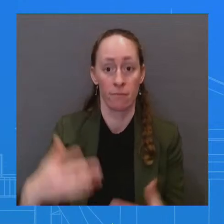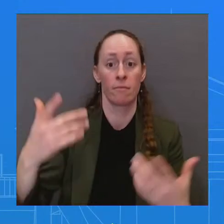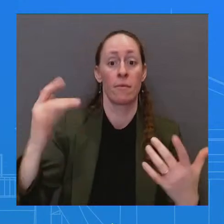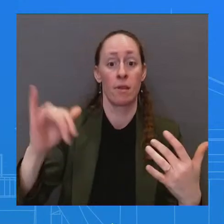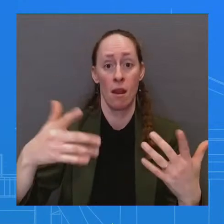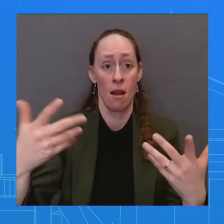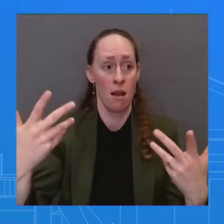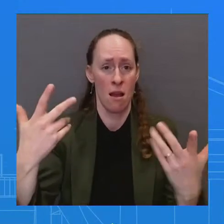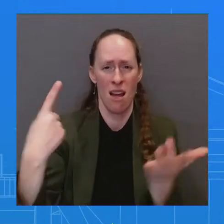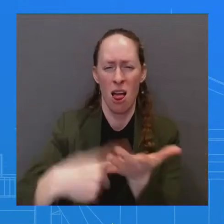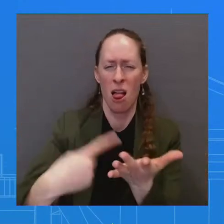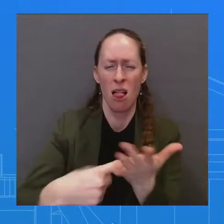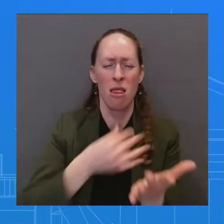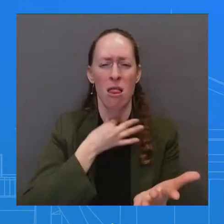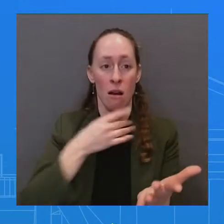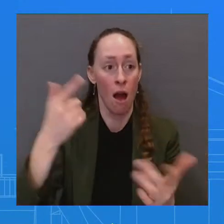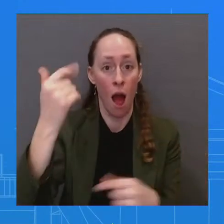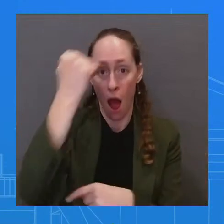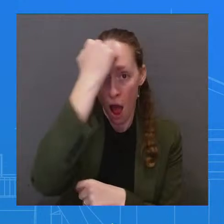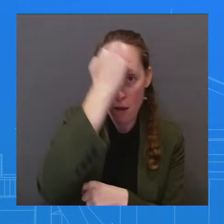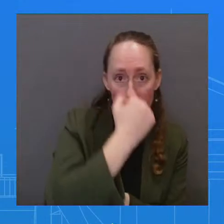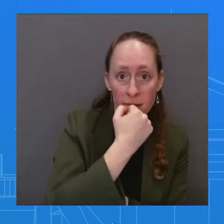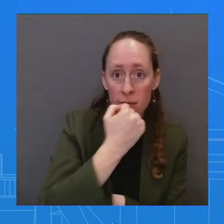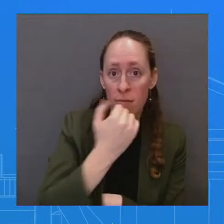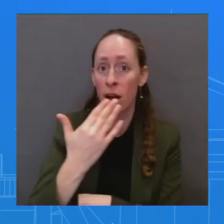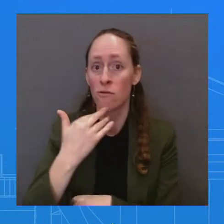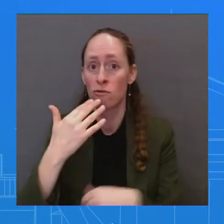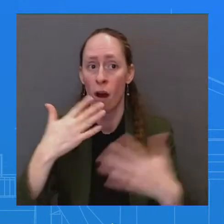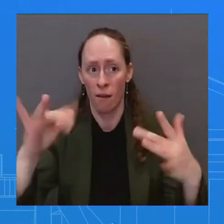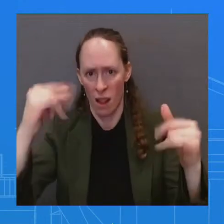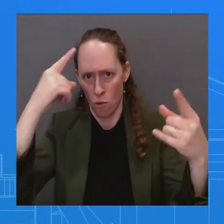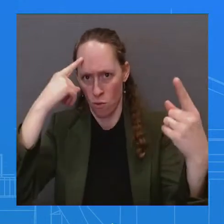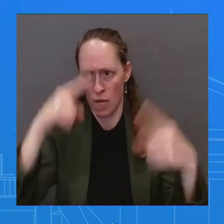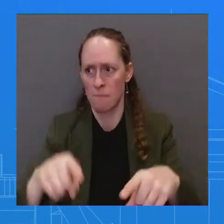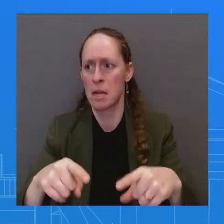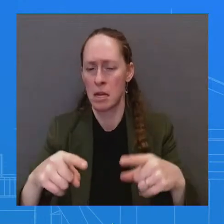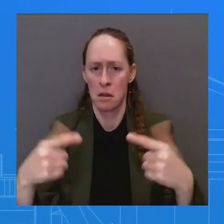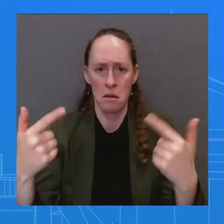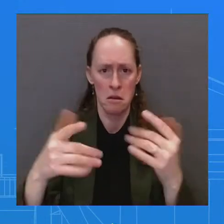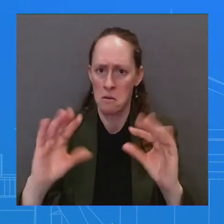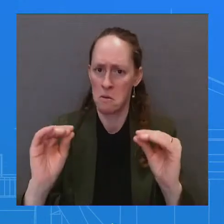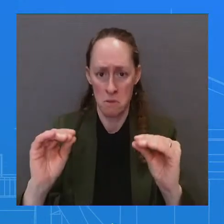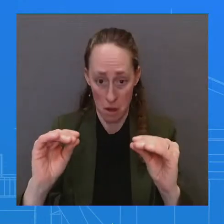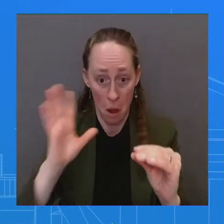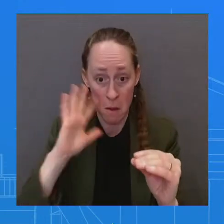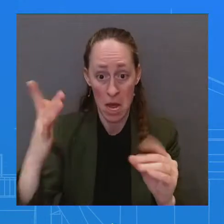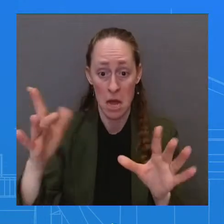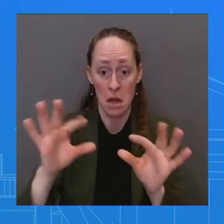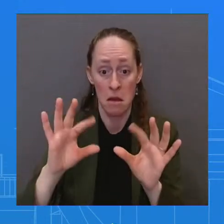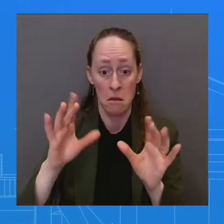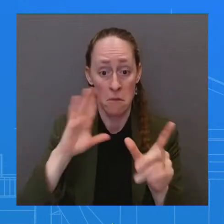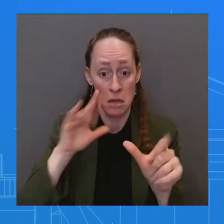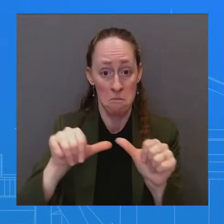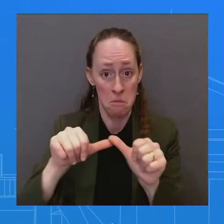Or do you think it -- is it inevitable that, you know, hostilities are going to resume, do you think? Mr. Kirby: Well, we certainly want to see it extended.